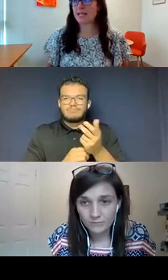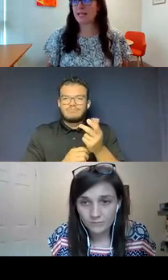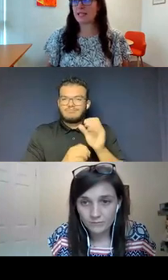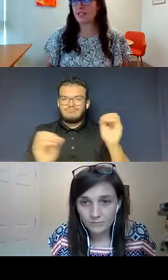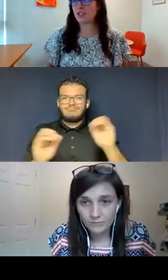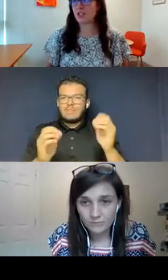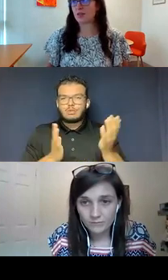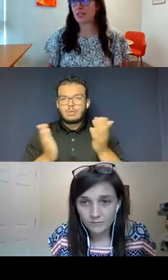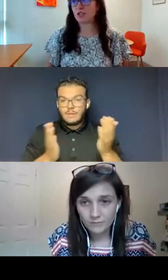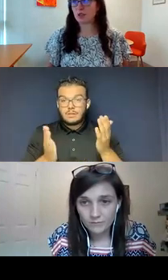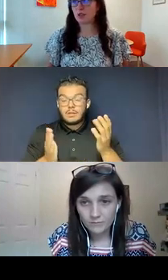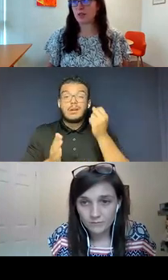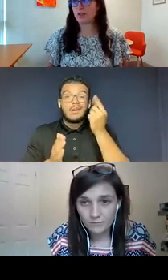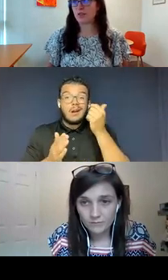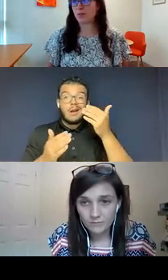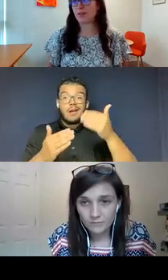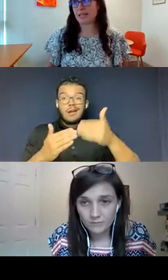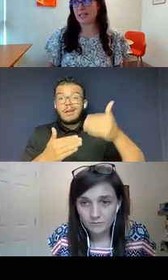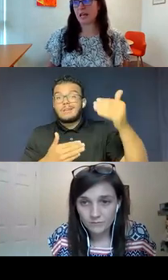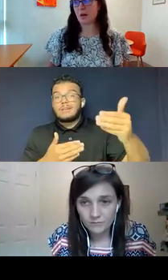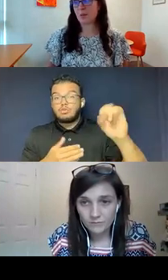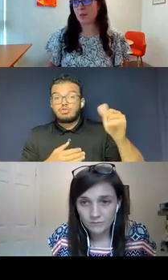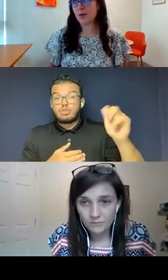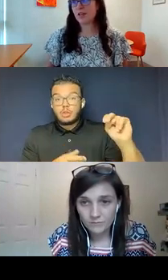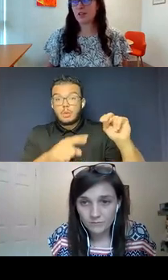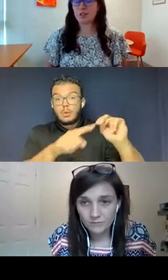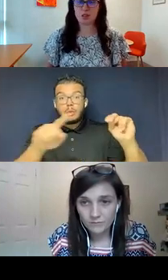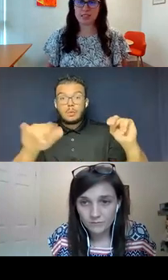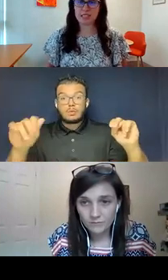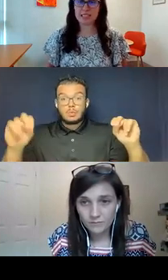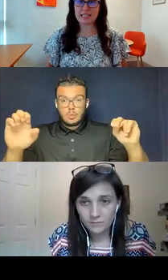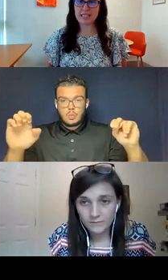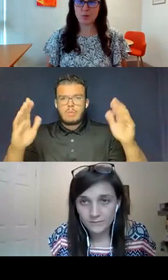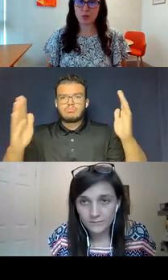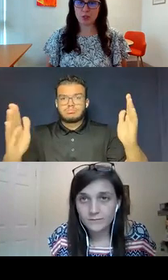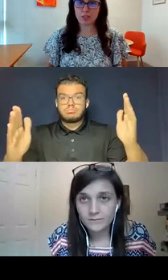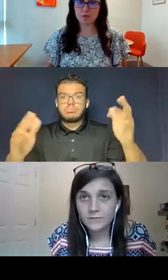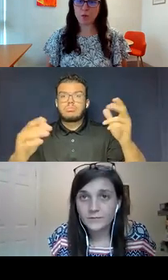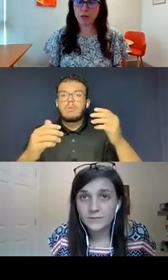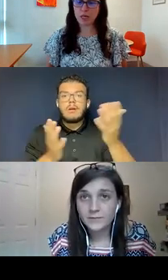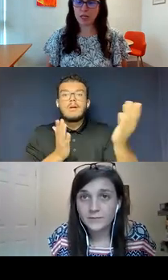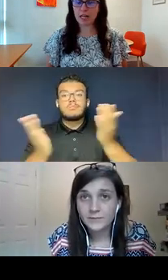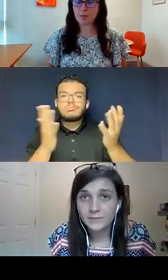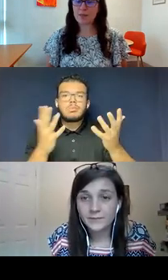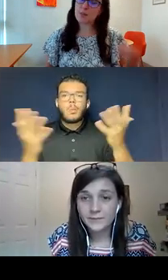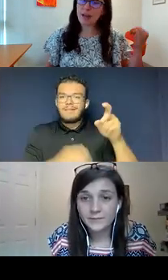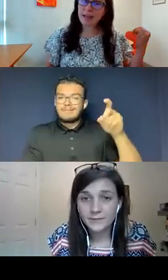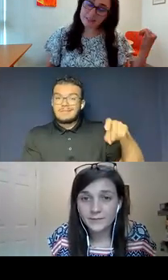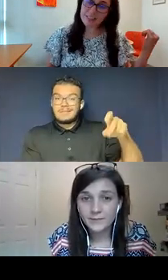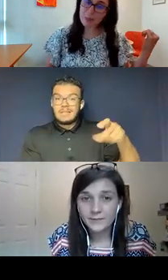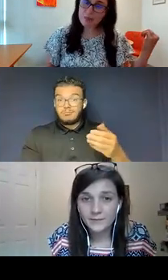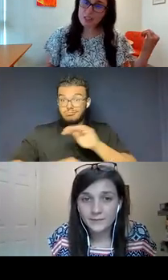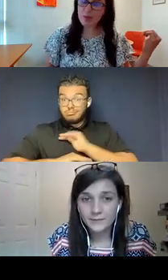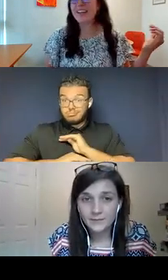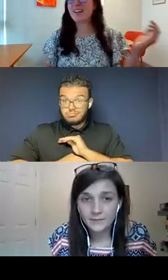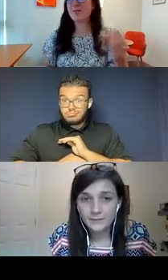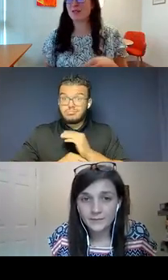But then in January to June, if you provided them the services that they were looking for, even back in that previous one which